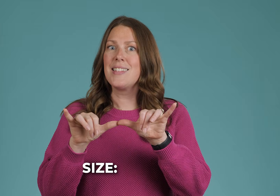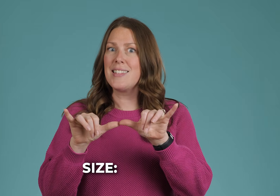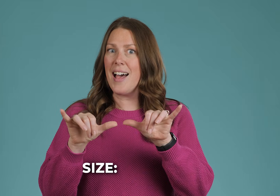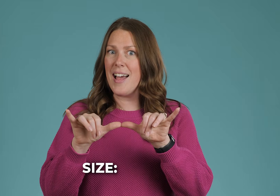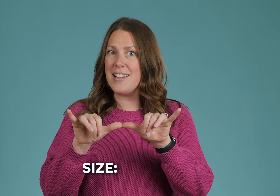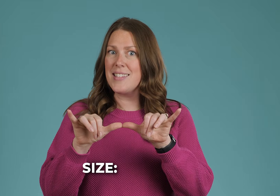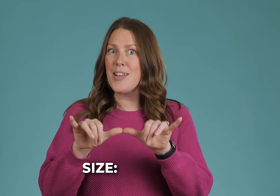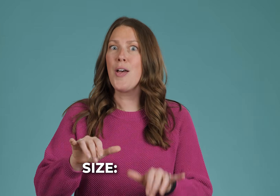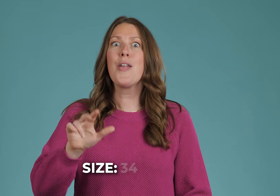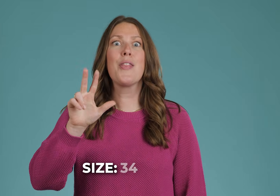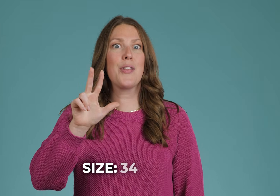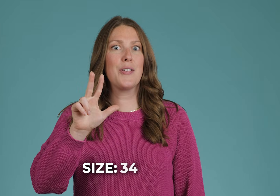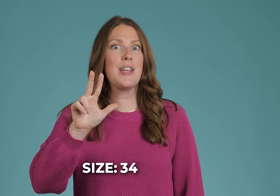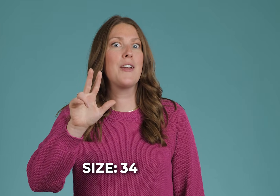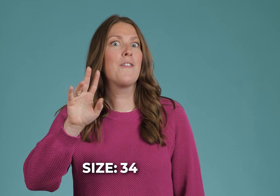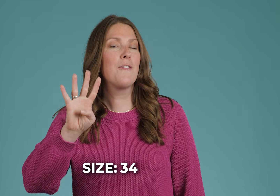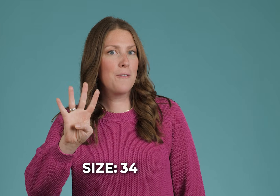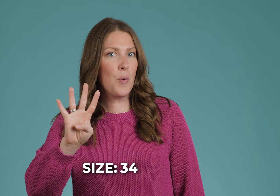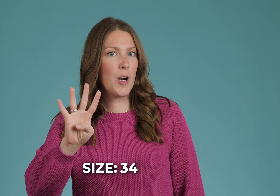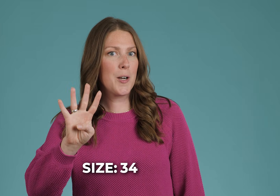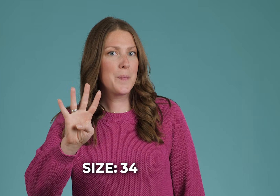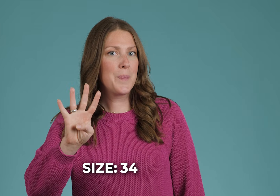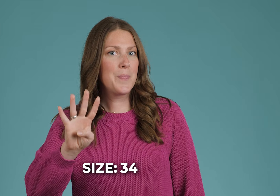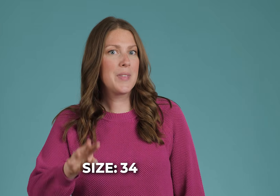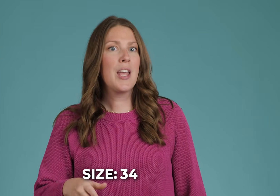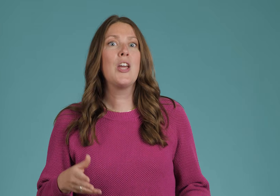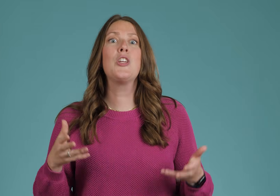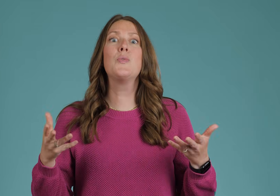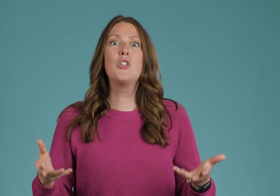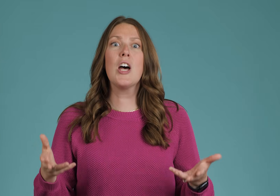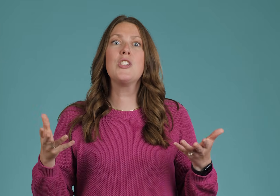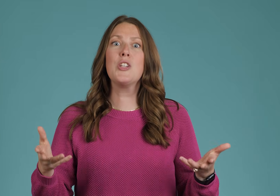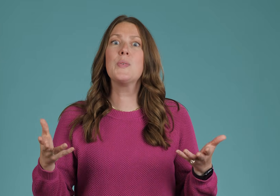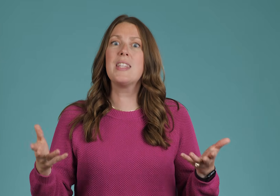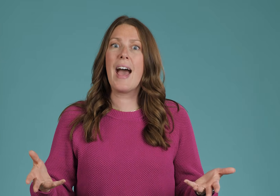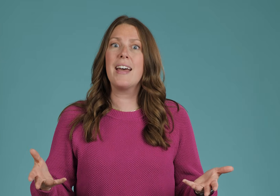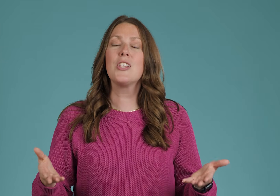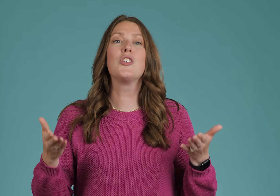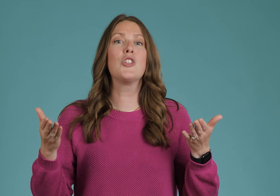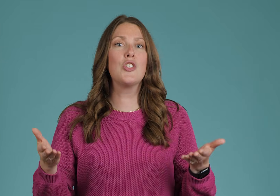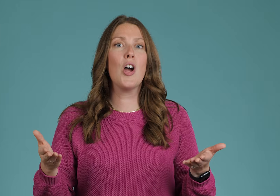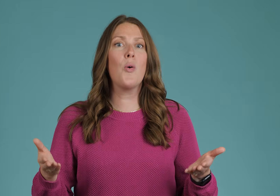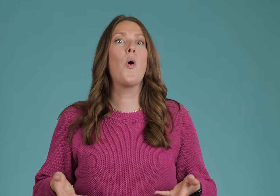Size 34. You just use that to show